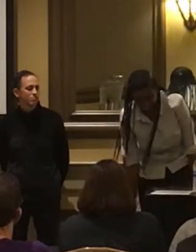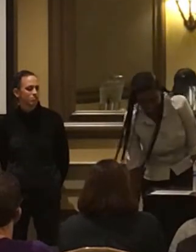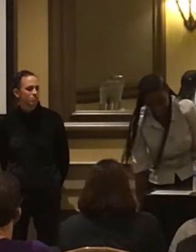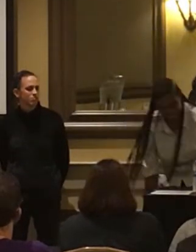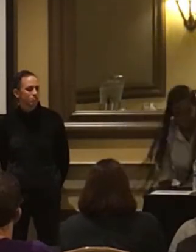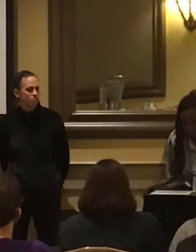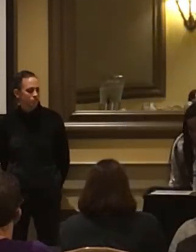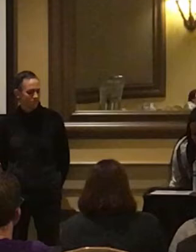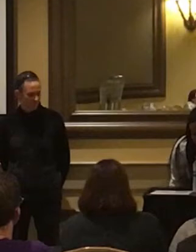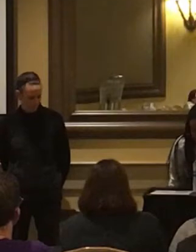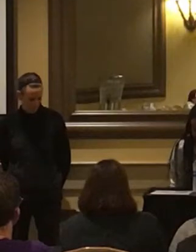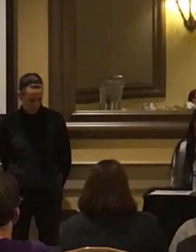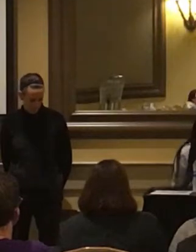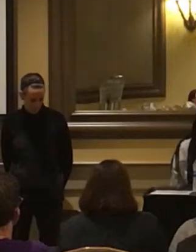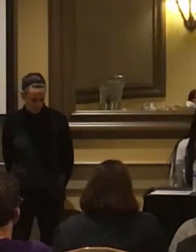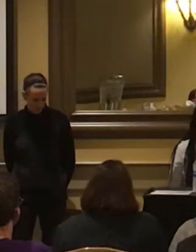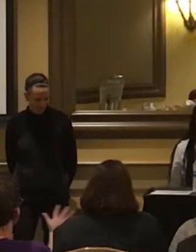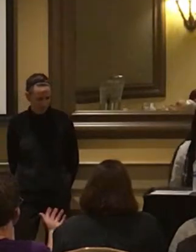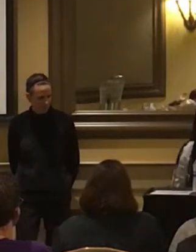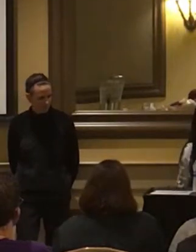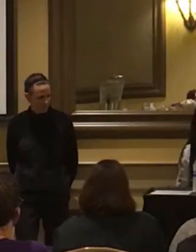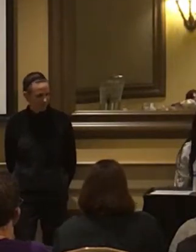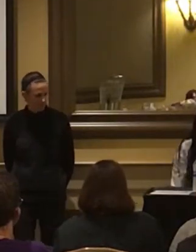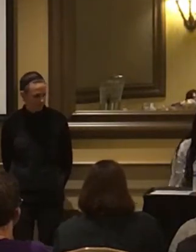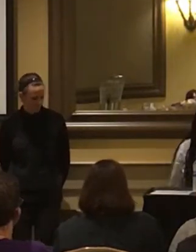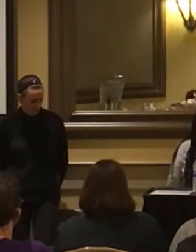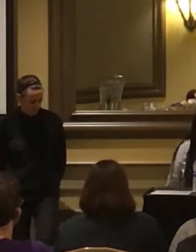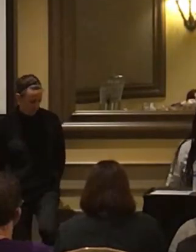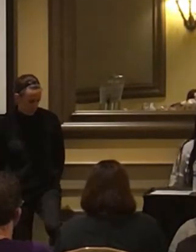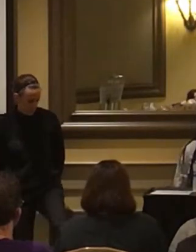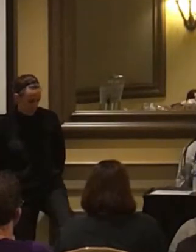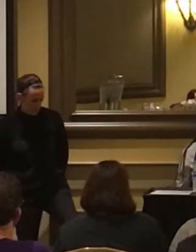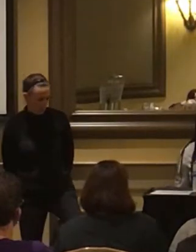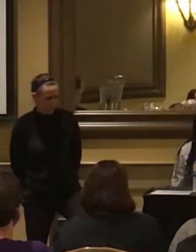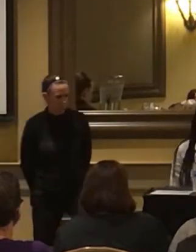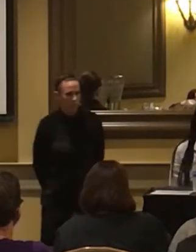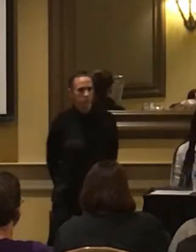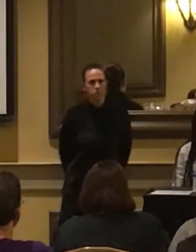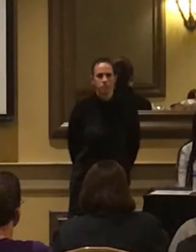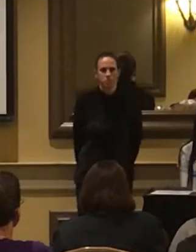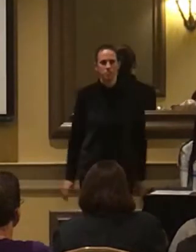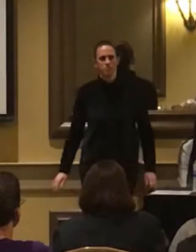But I've learned to approach them and talk to them about it. And that's how I've grown.